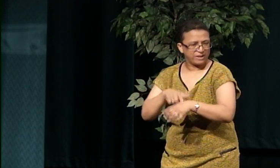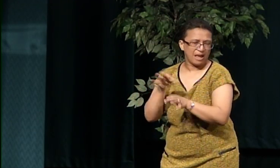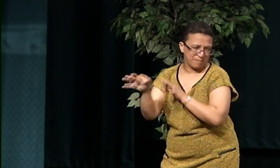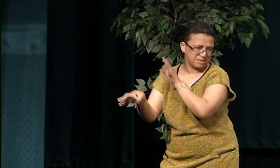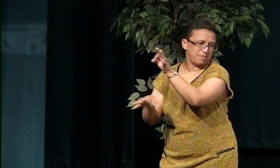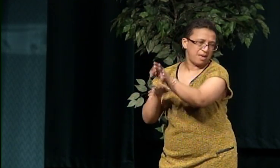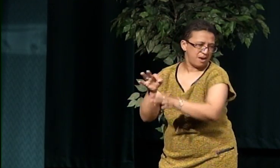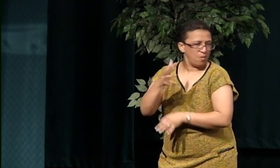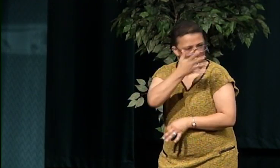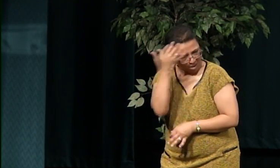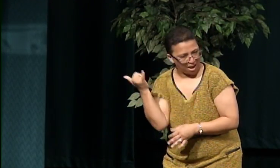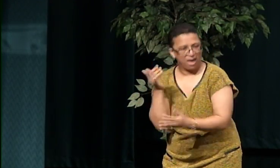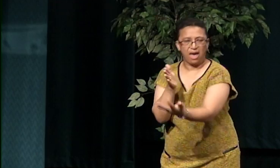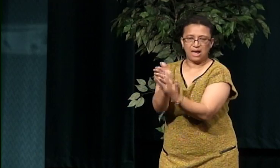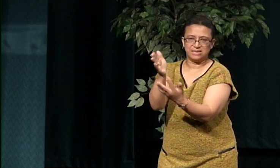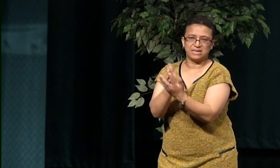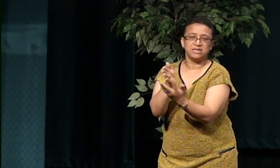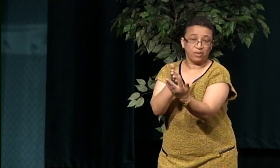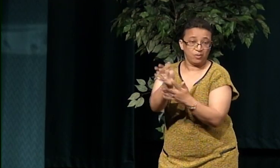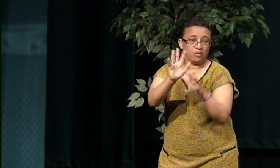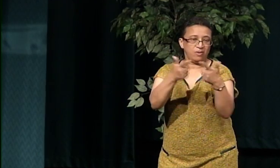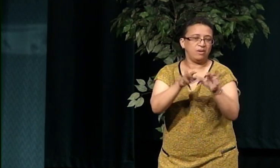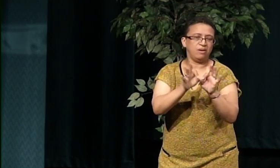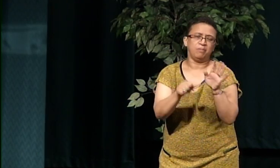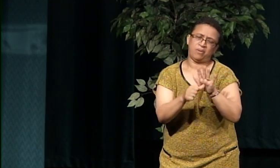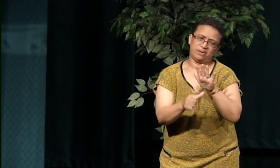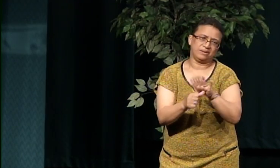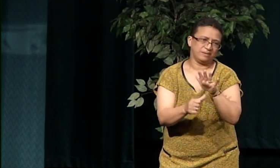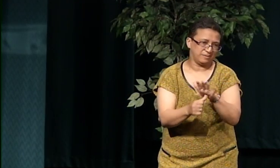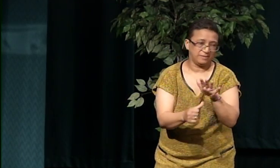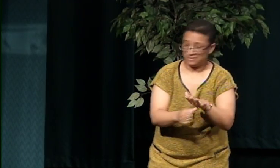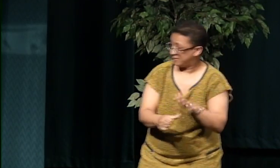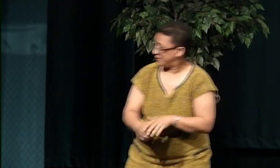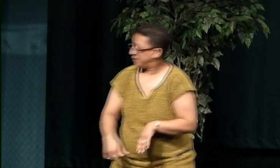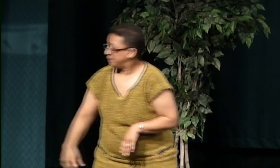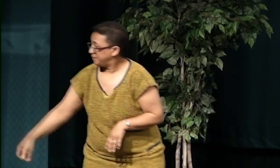and sometimes a whole other two bodies in the room to make access happen.